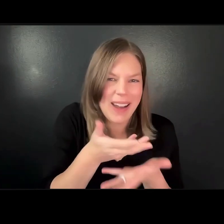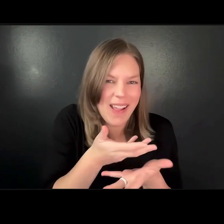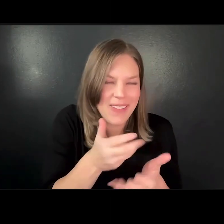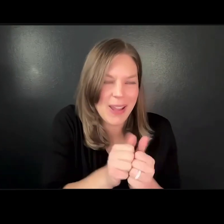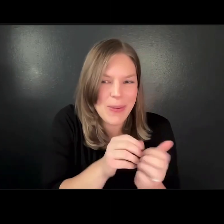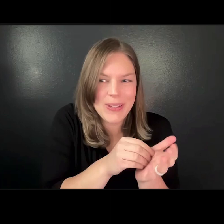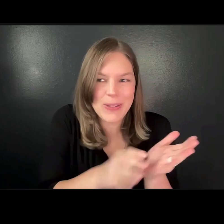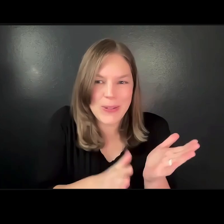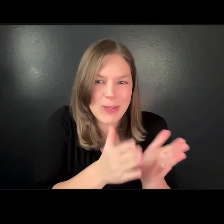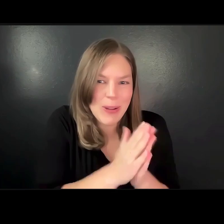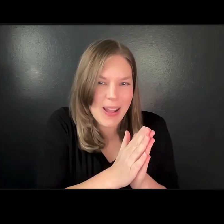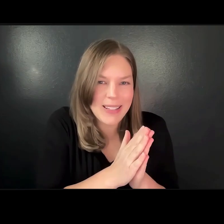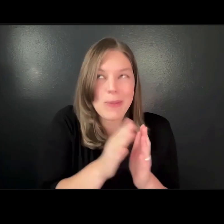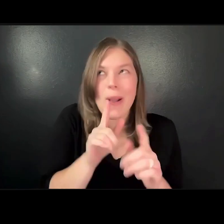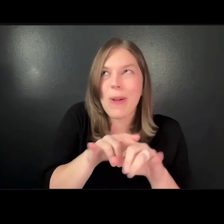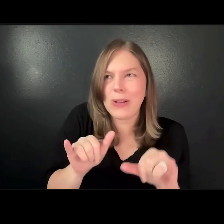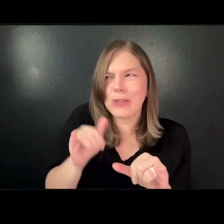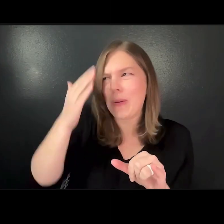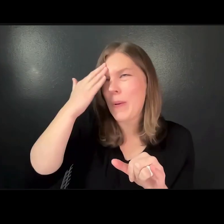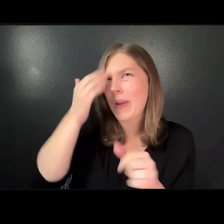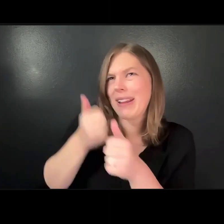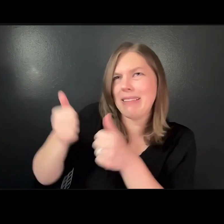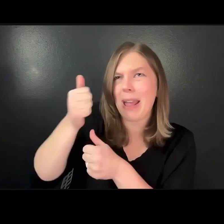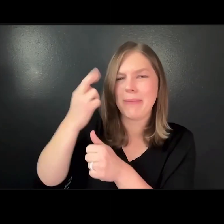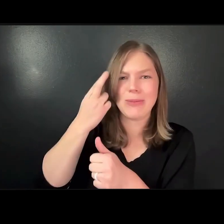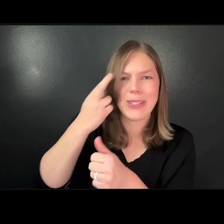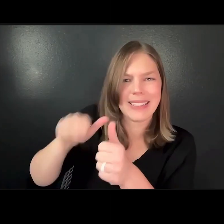can be to navigate student requests while also maintaining